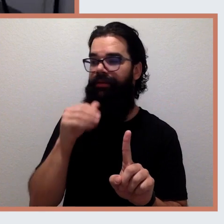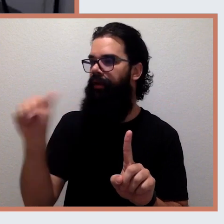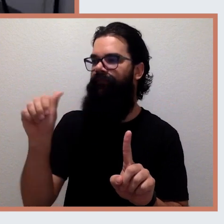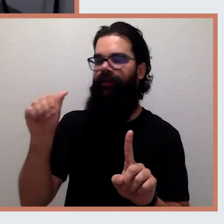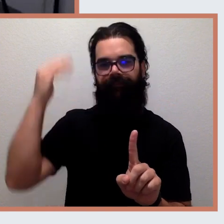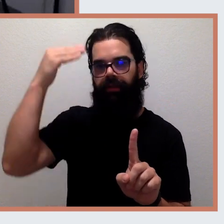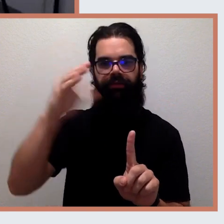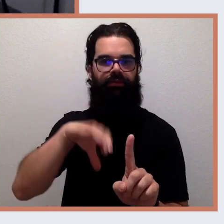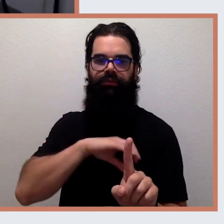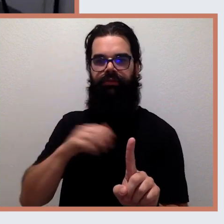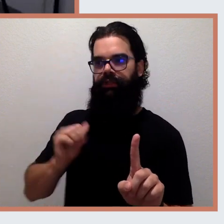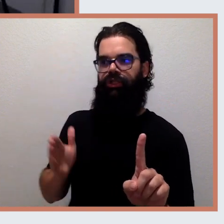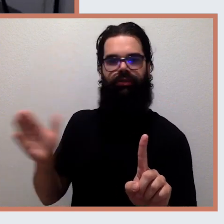to play your cousin, who's not Afghan,